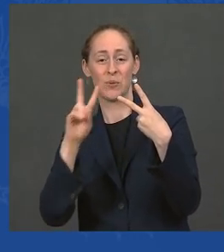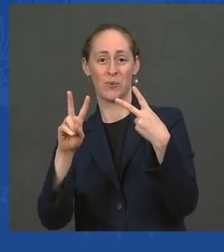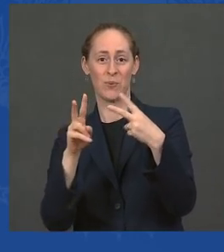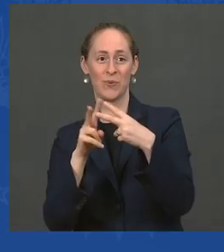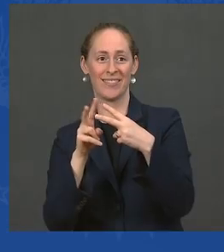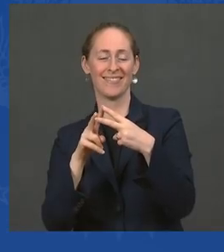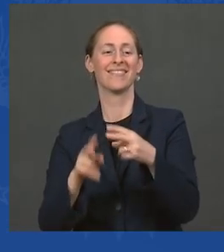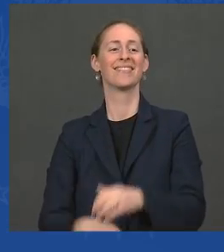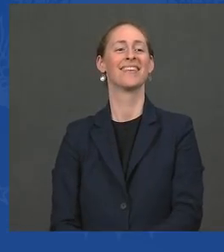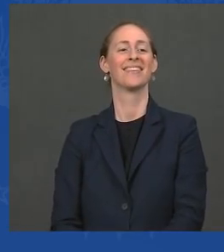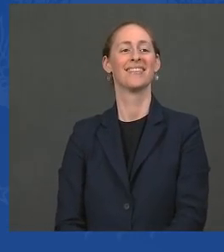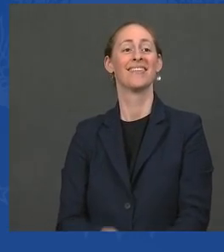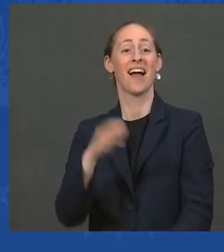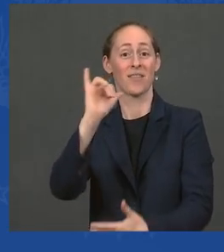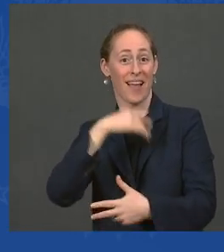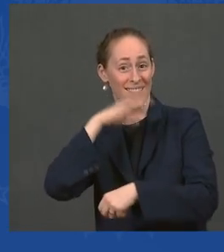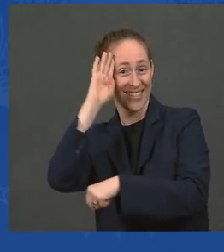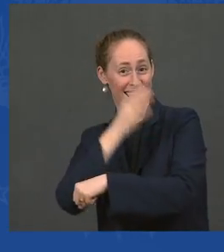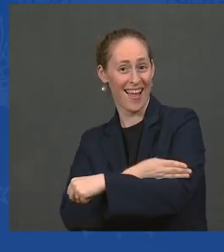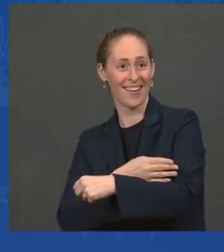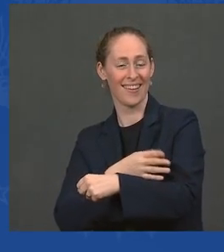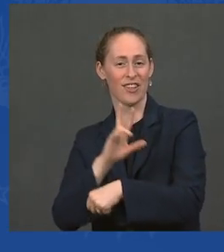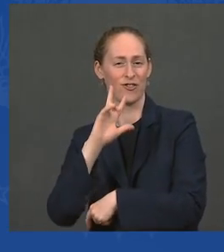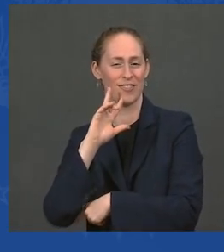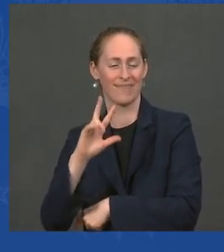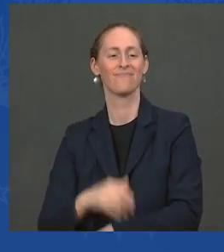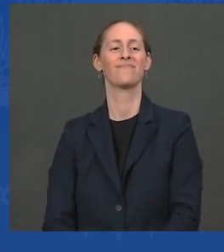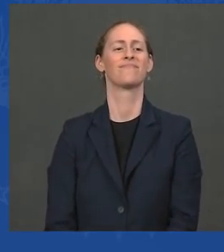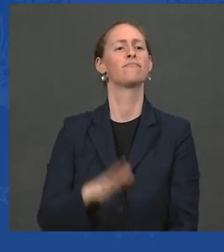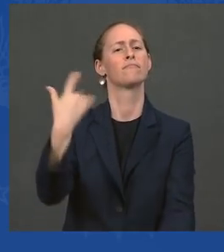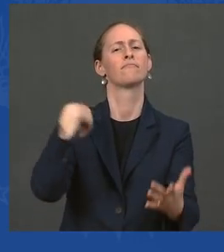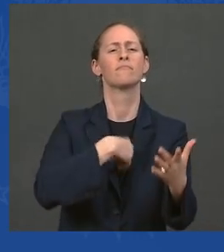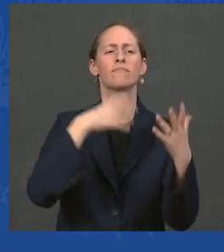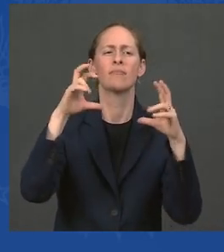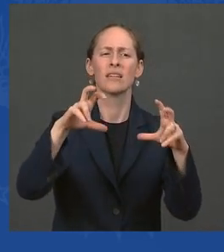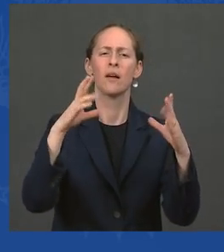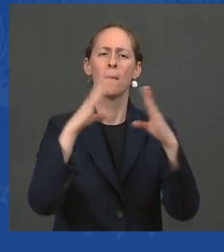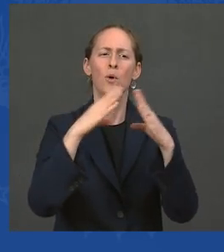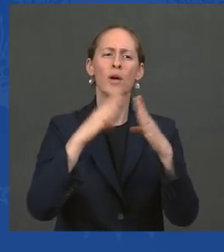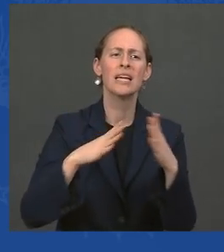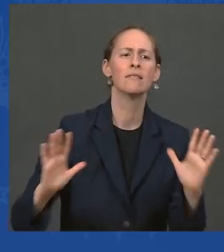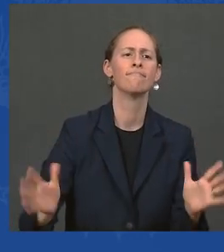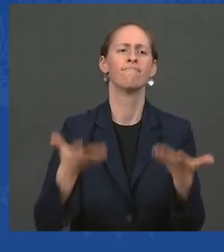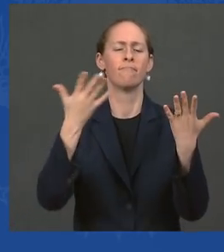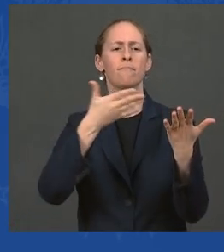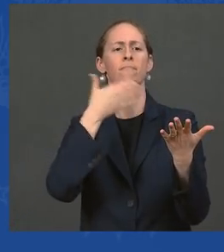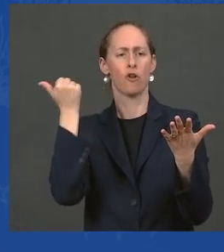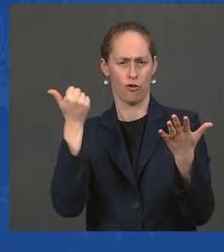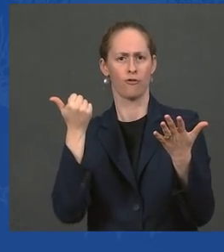I'm invested in my community and I serve as a township auditor and some township, and I'm a proud member,